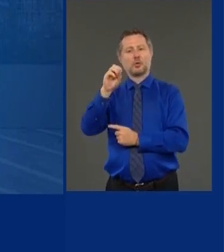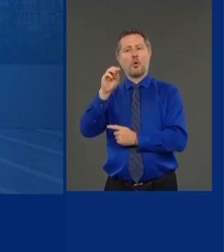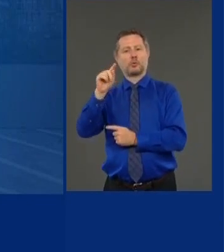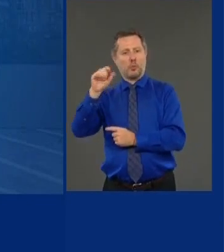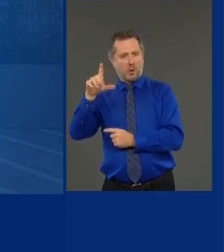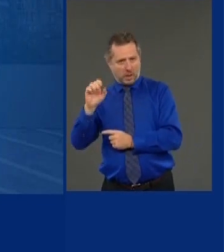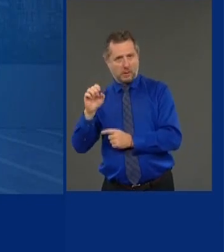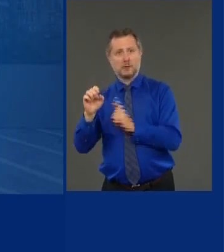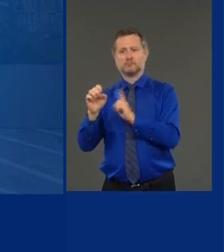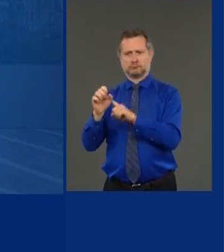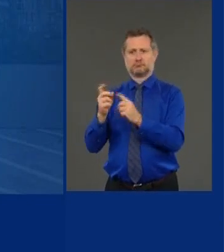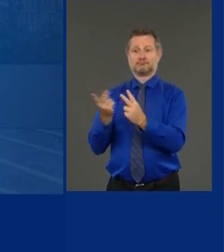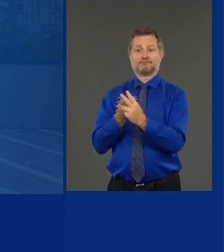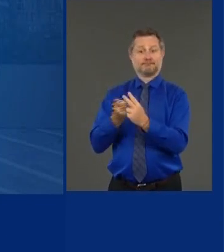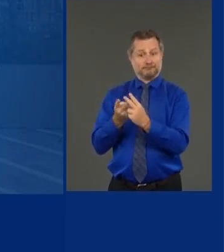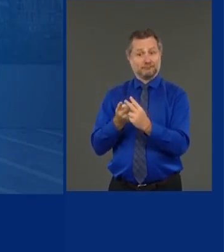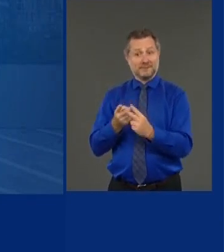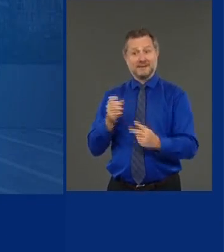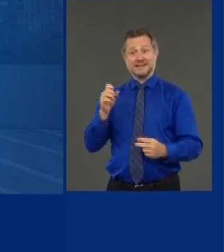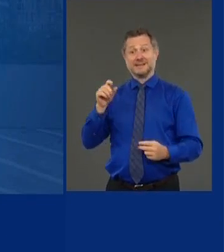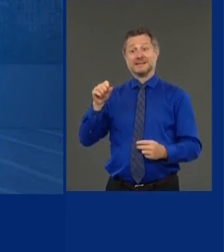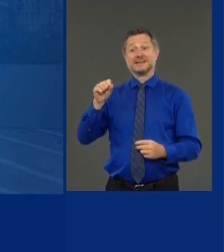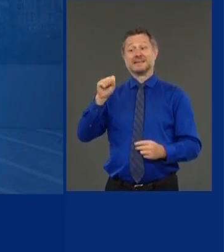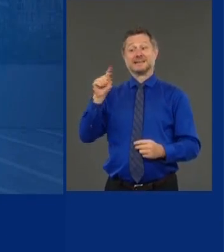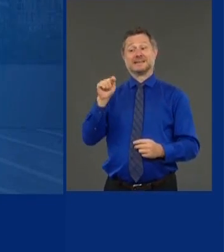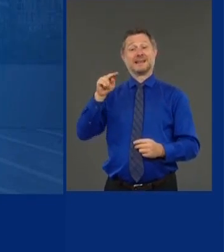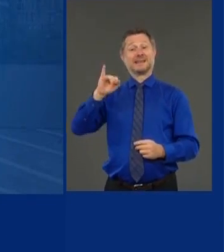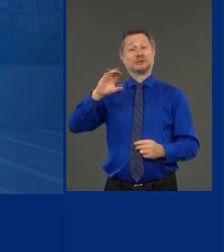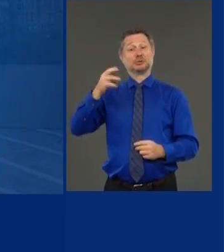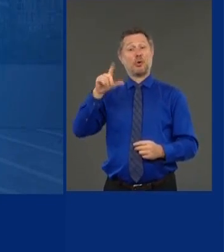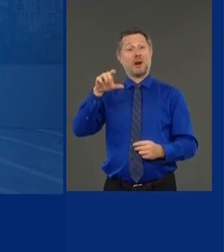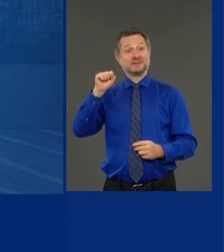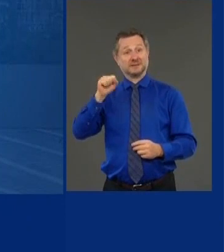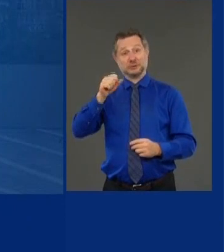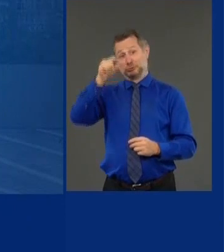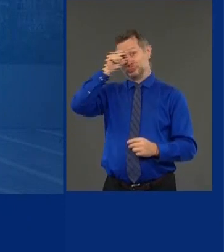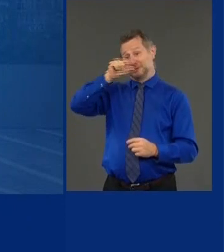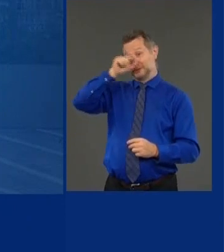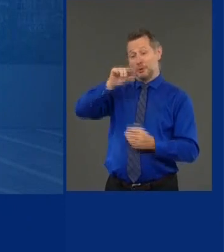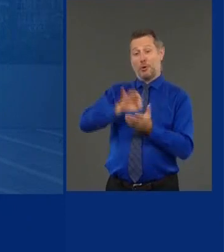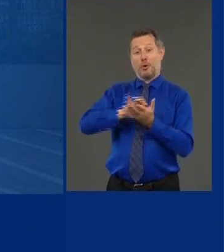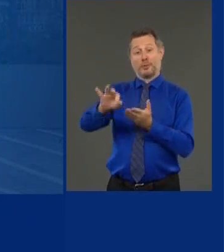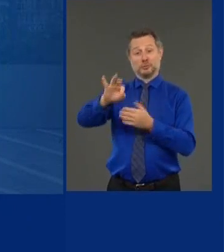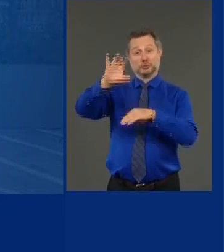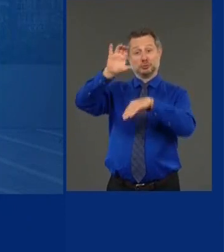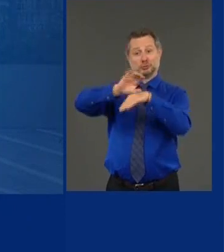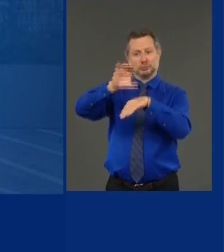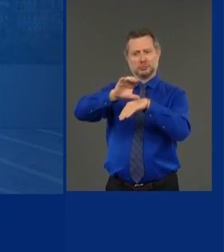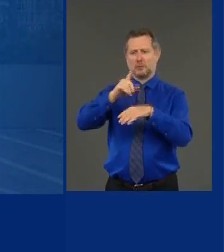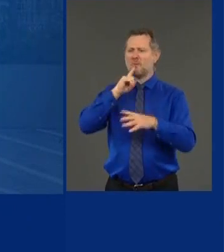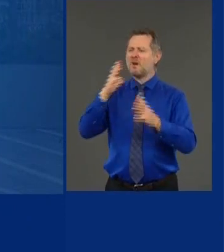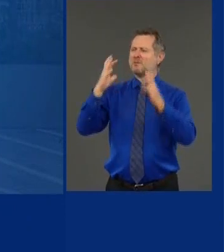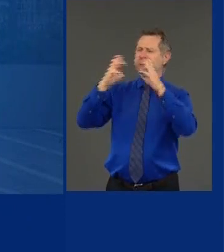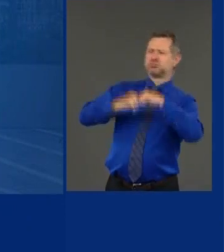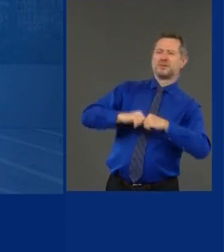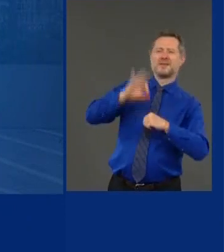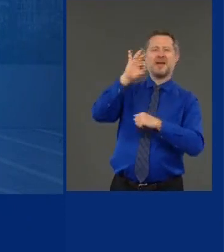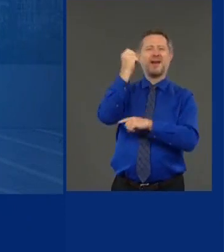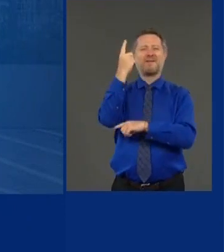AUTHORITY, RICK COTTON, WHO RUNS IT, CHAIRMAN KEVIN O'TOOLE. THE ST. NICHOLAS GREEK CHURCH HAS BEEN A LONG SAGA FOR NEW